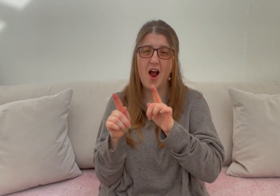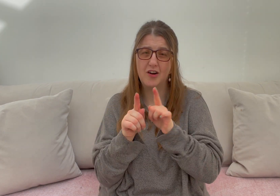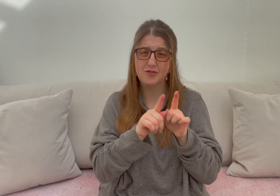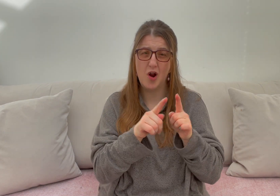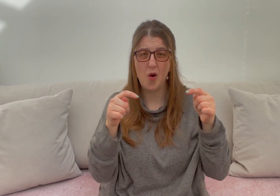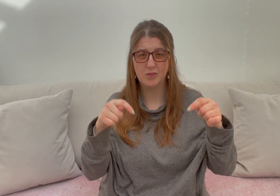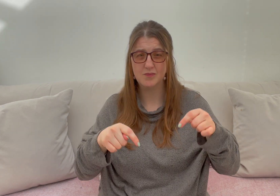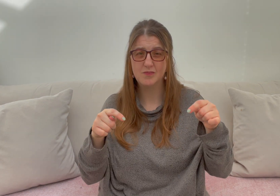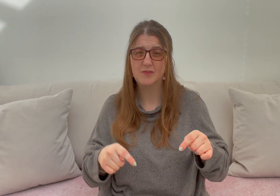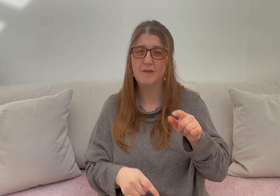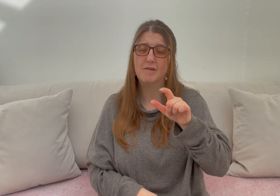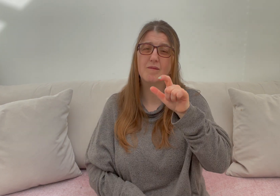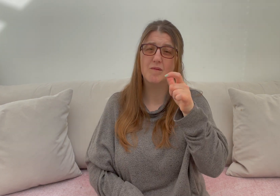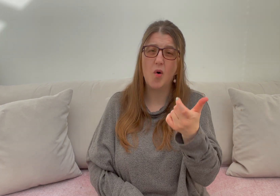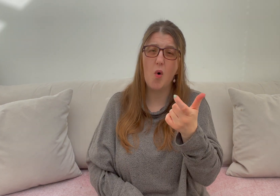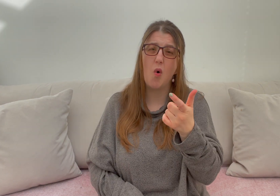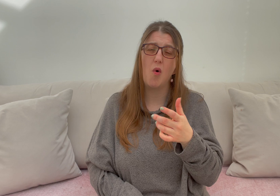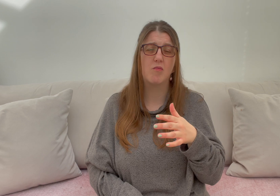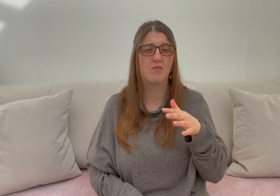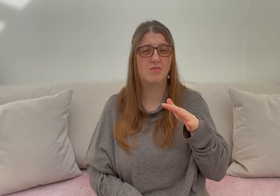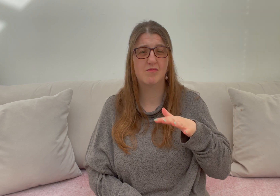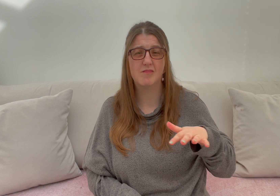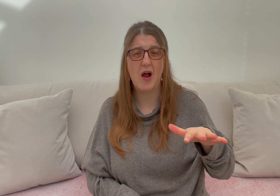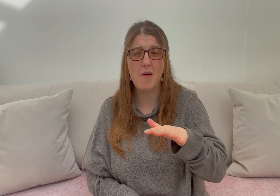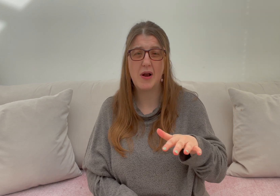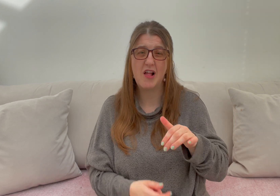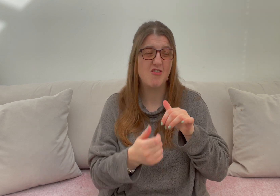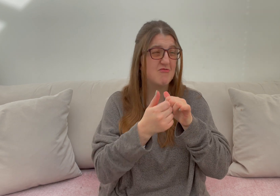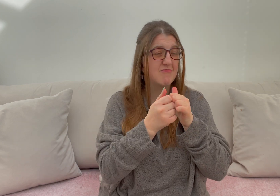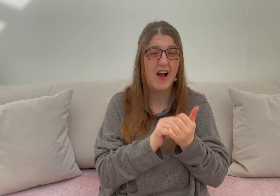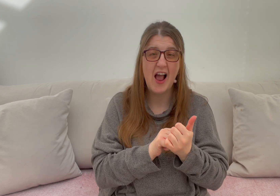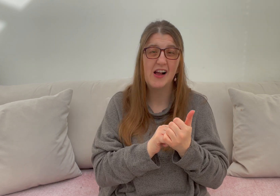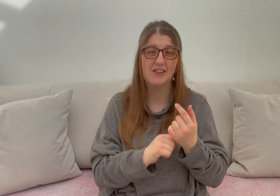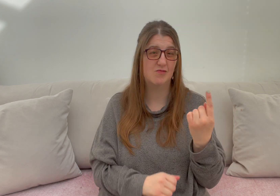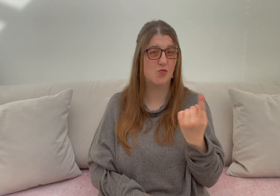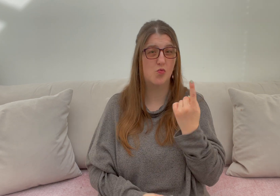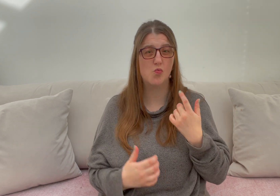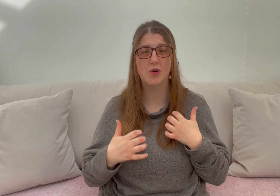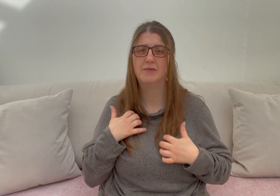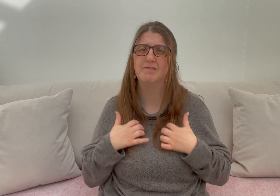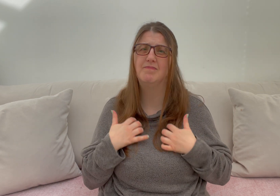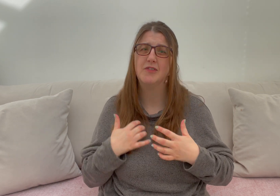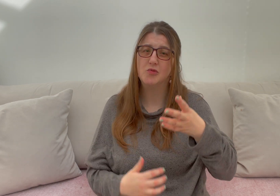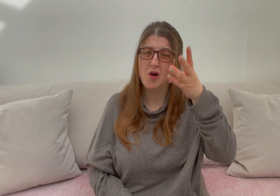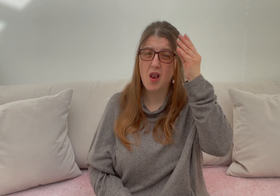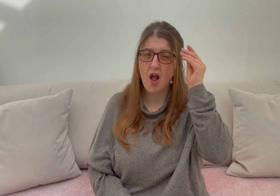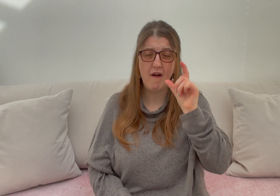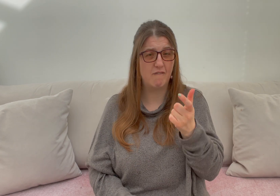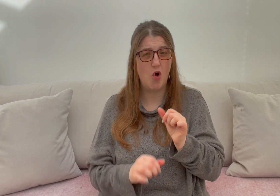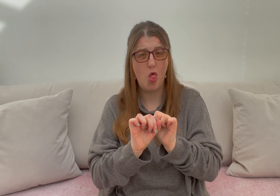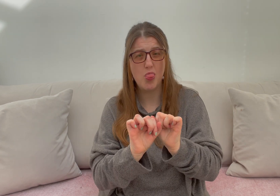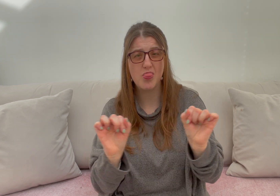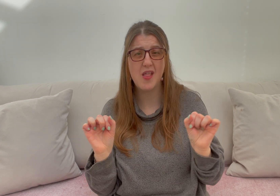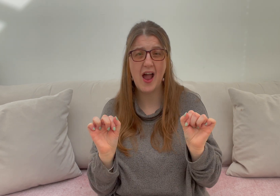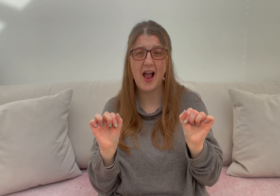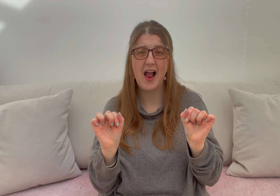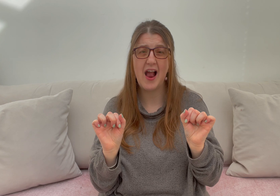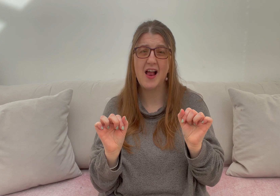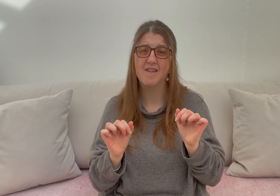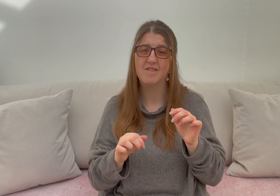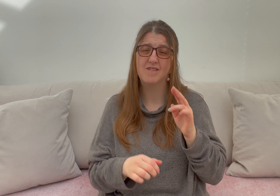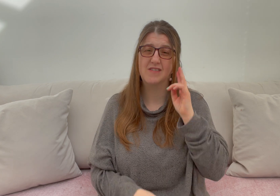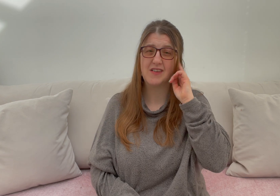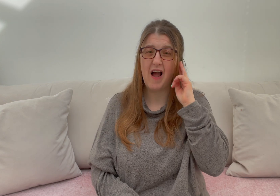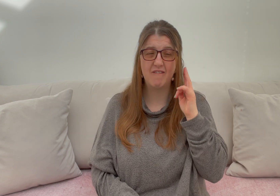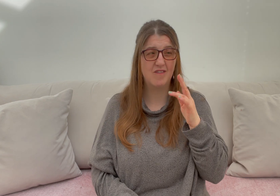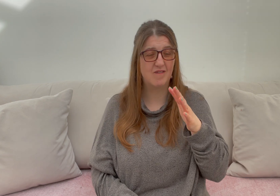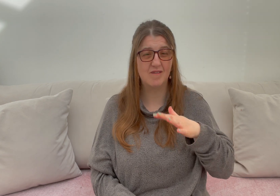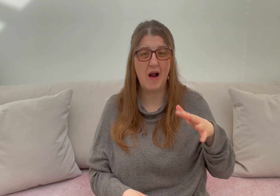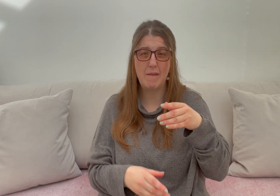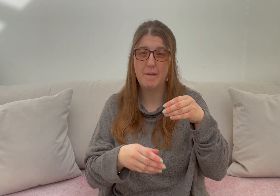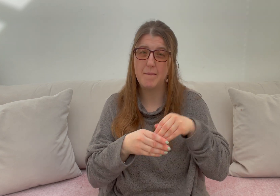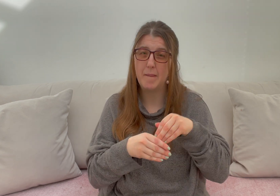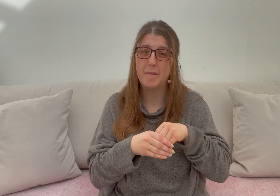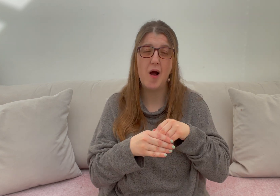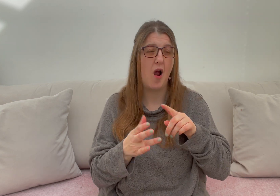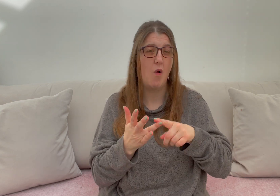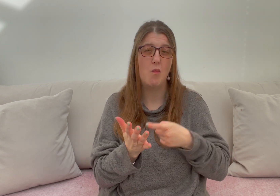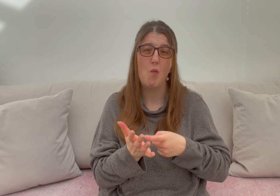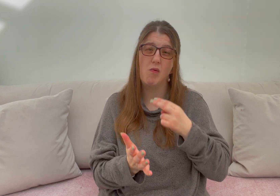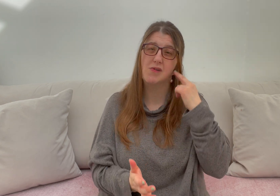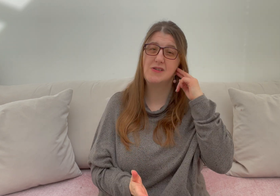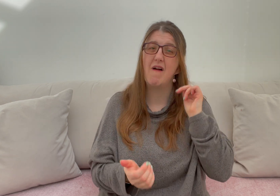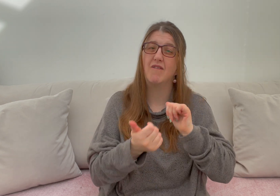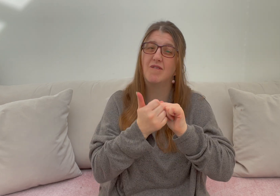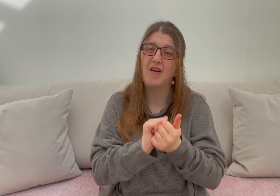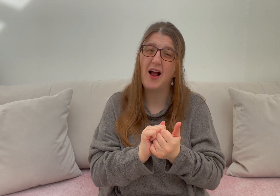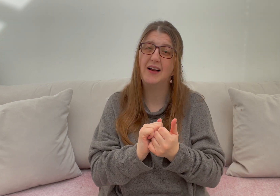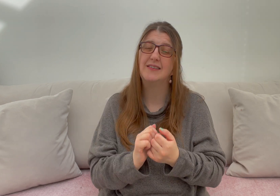And also for family and friends who are keen to learn for their Deaf family members or Deaf friends.